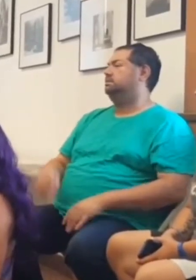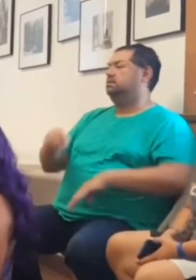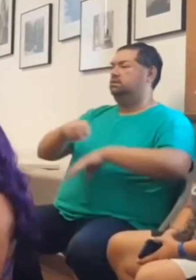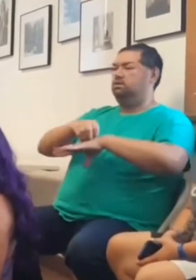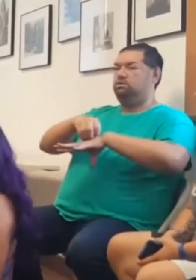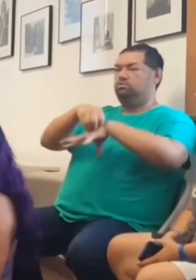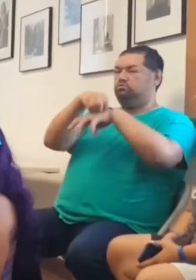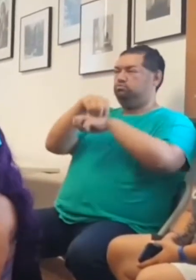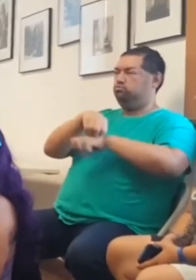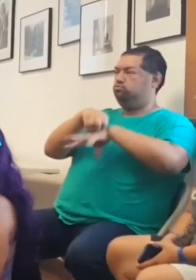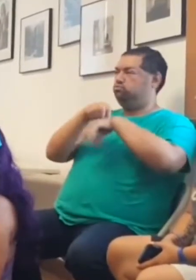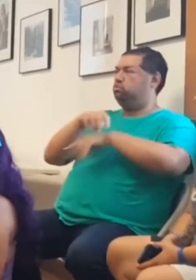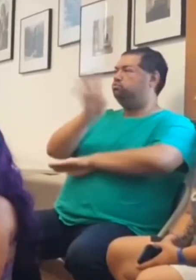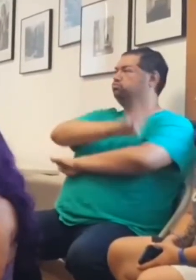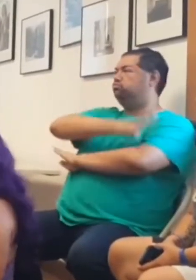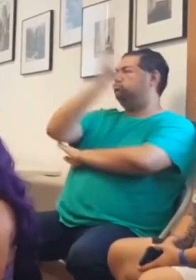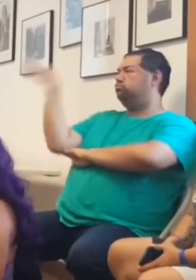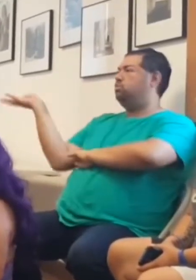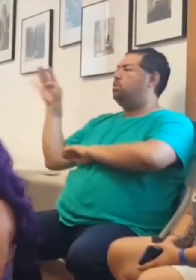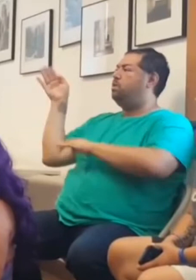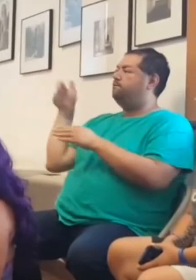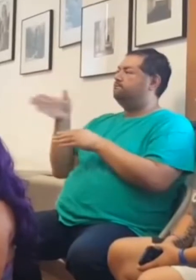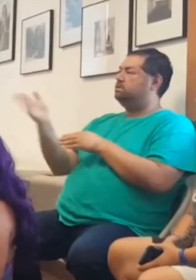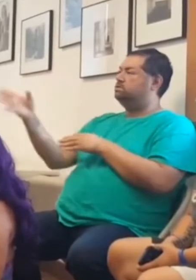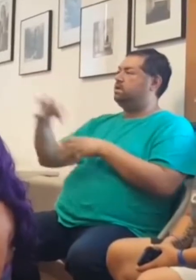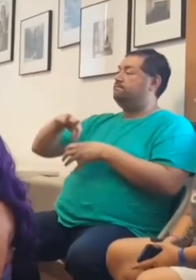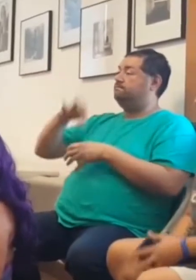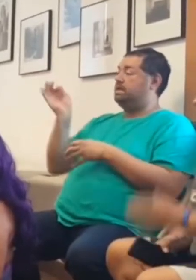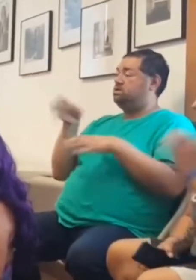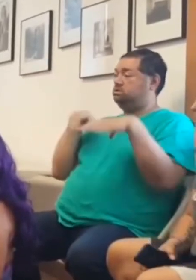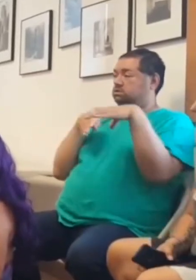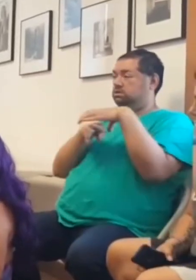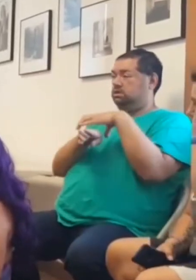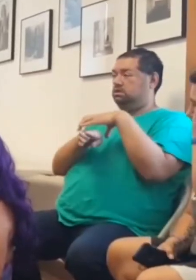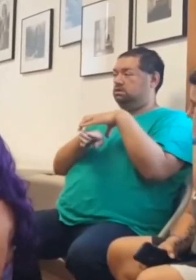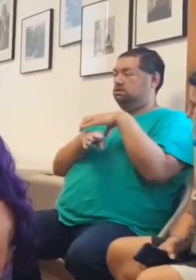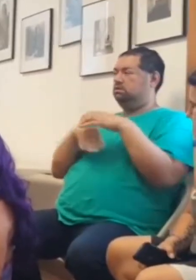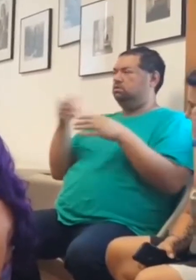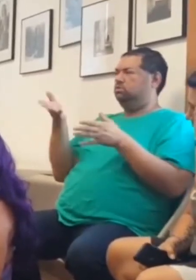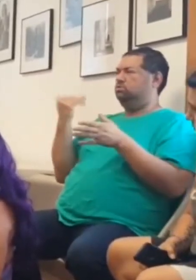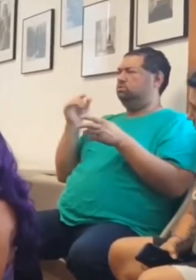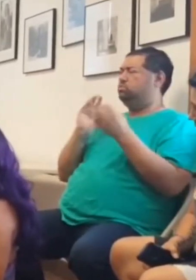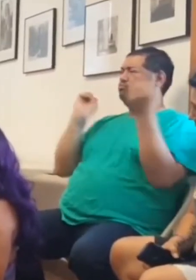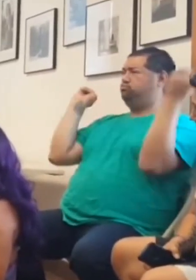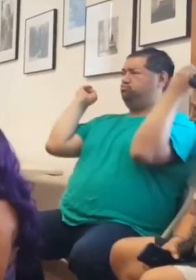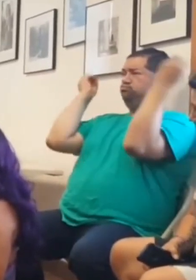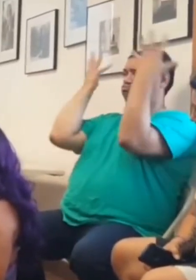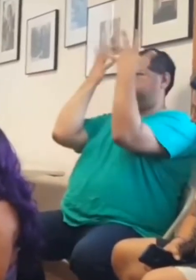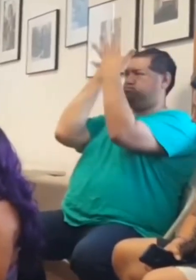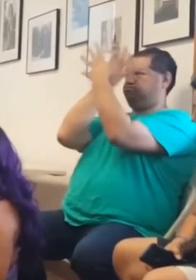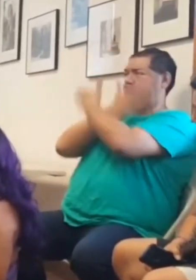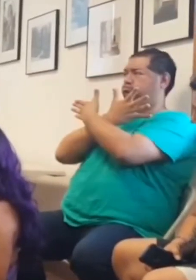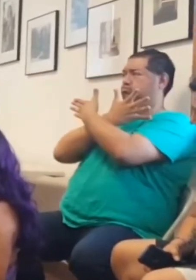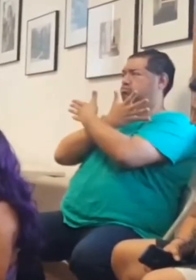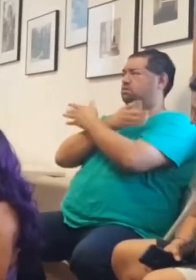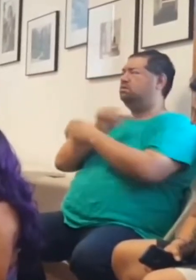The rainbow fish found the cave. It was very dark inside, and he couldn't see